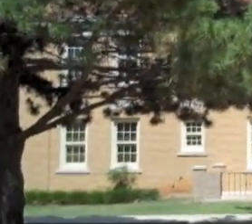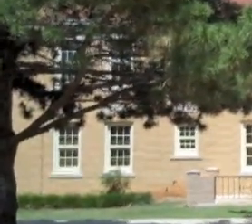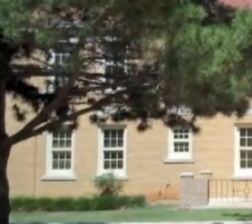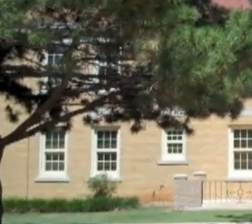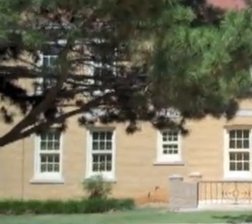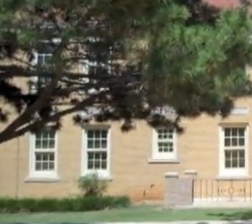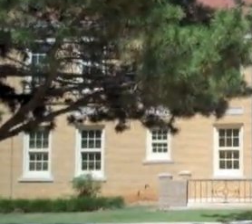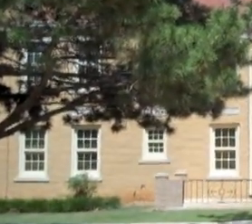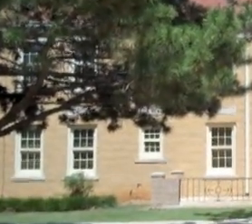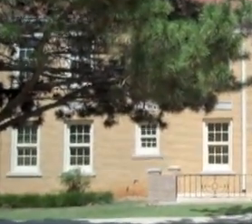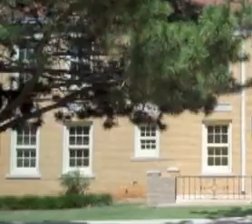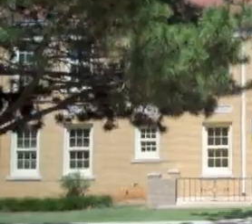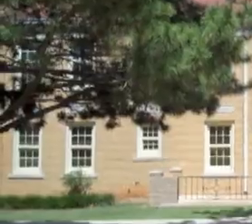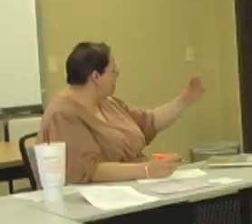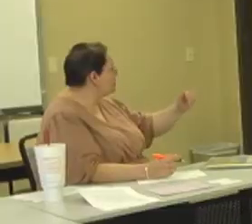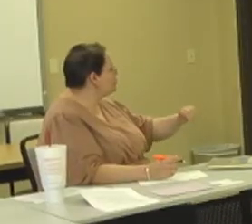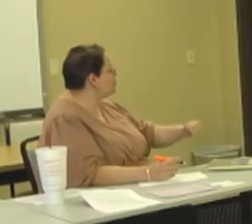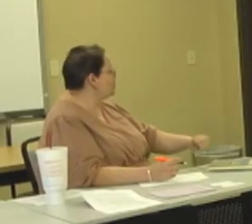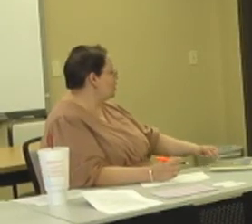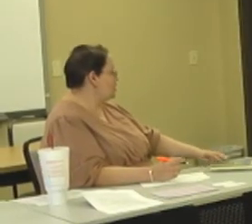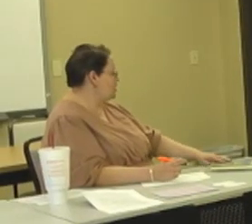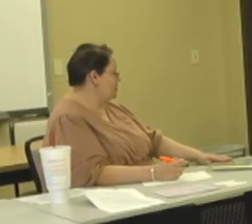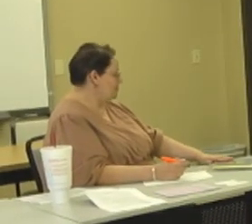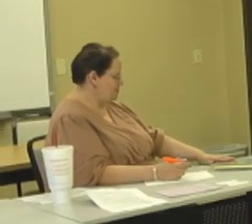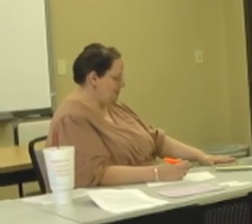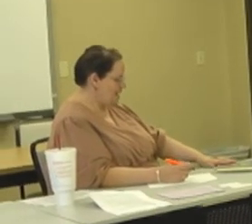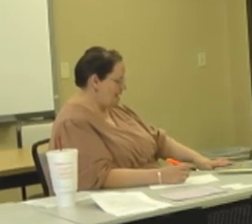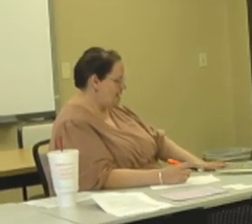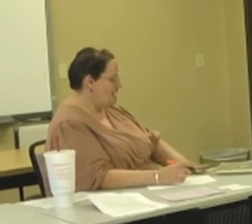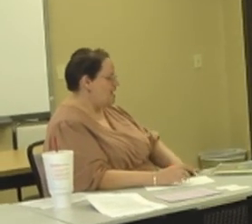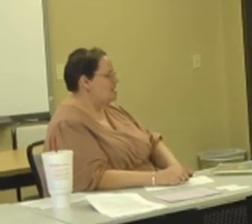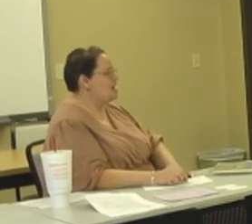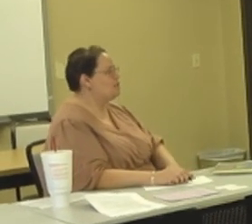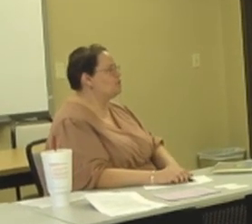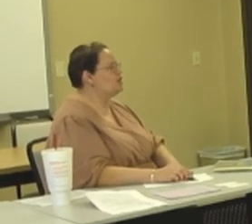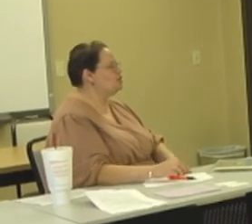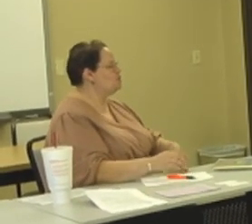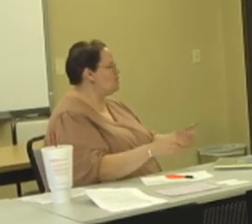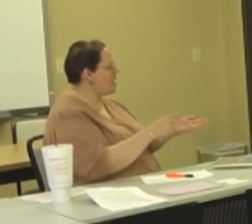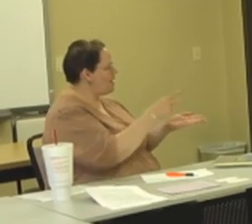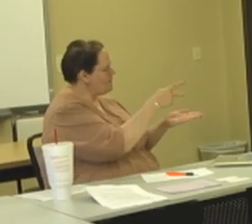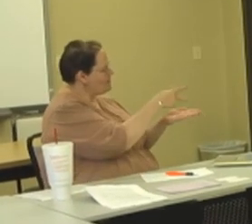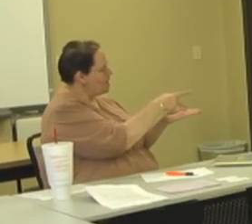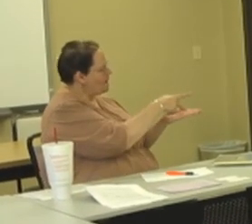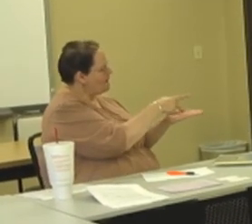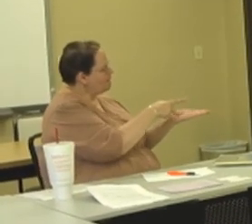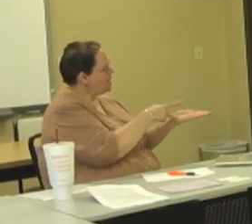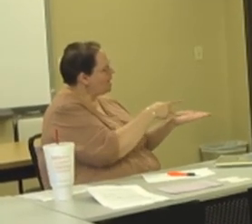opportunities. The students who graduate from the department are considered “highly qualified.”